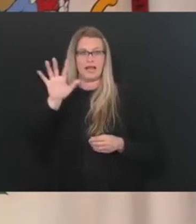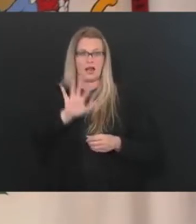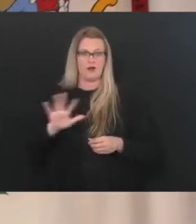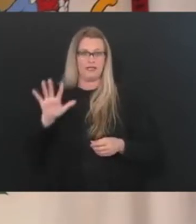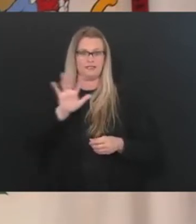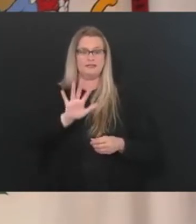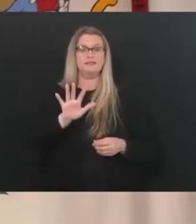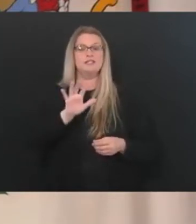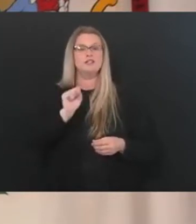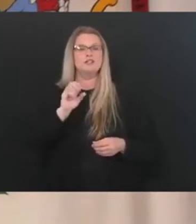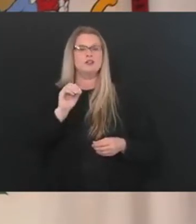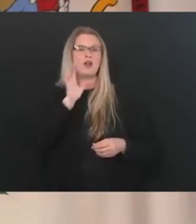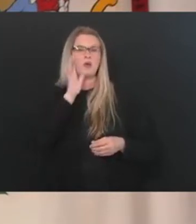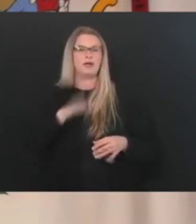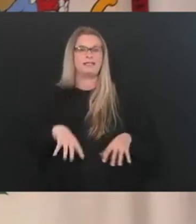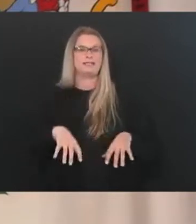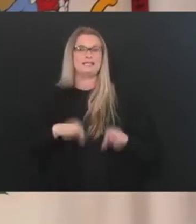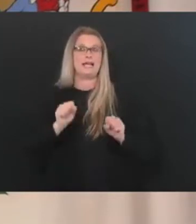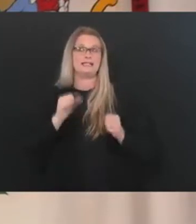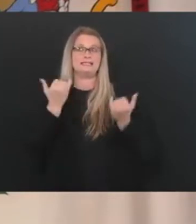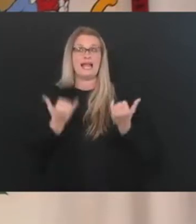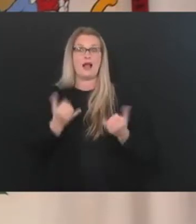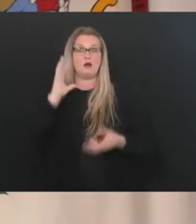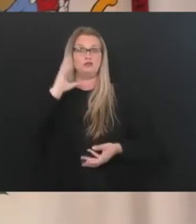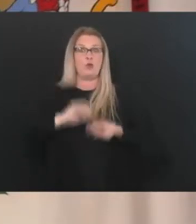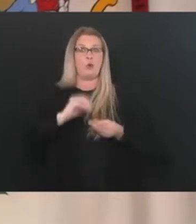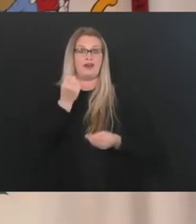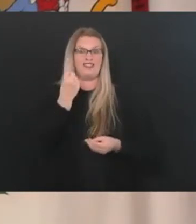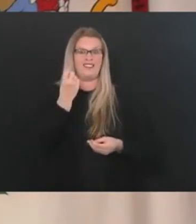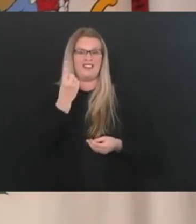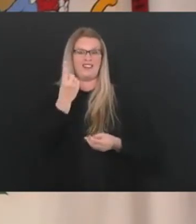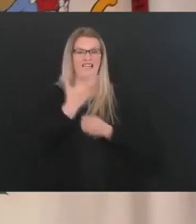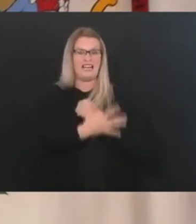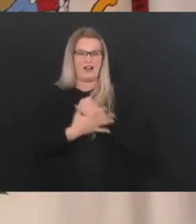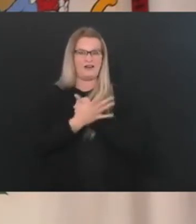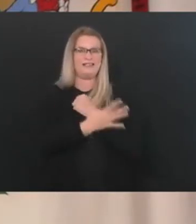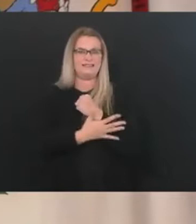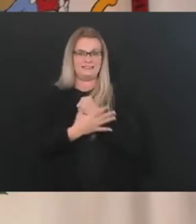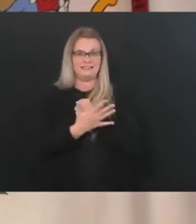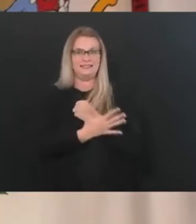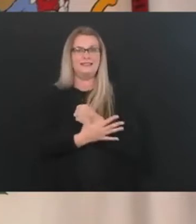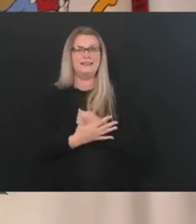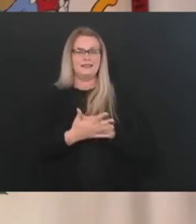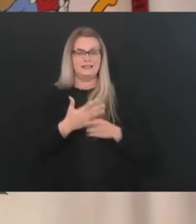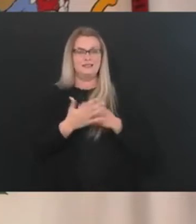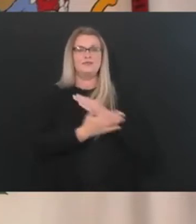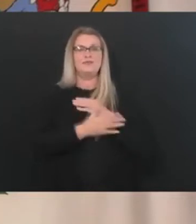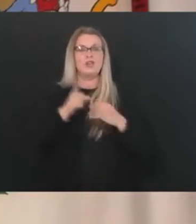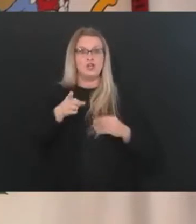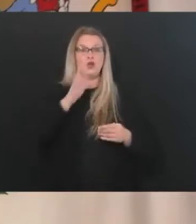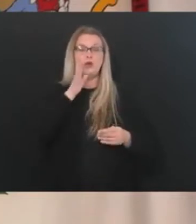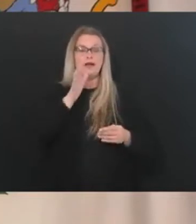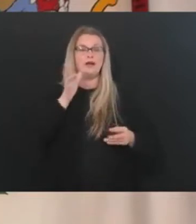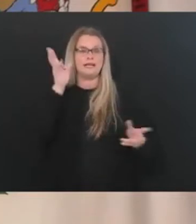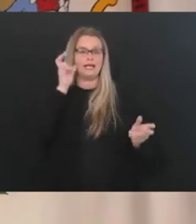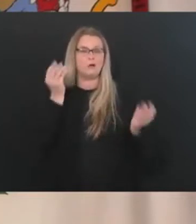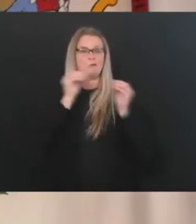ADDED TO THIS. BUT NEVERTHELESS, WE'RE GOING TO ADD THOSE FOUR COUNTIES, AND I THINK THAT'S GOING TO TAKE US UP TO 11 COUNTIES.